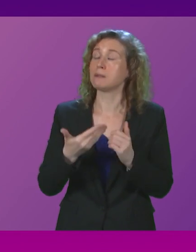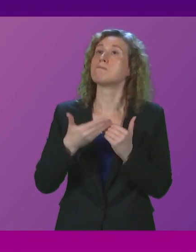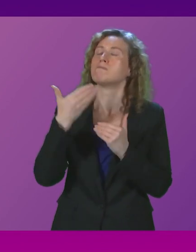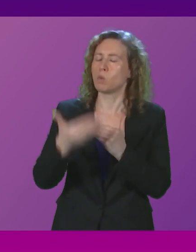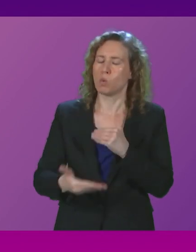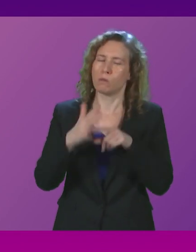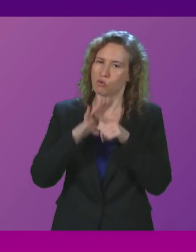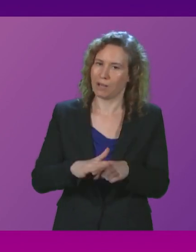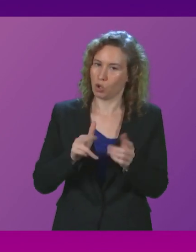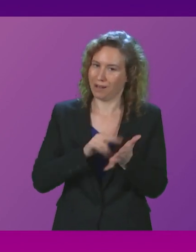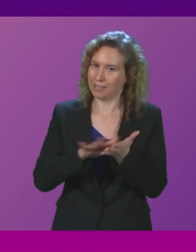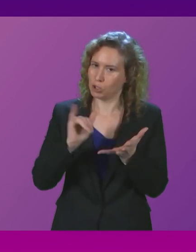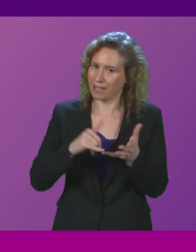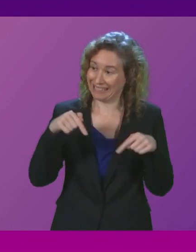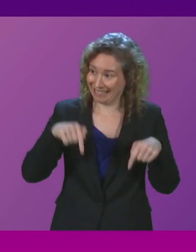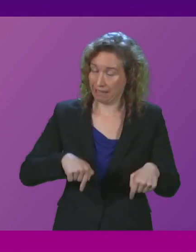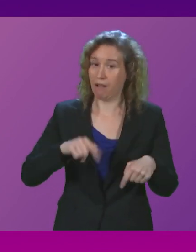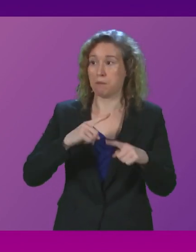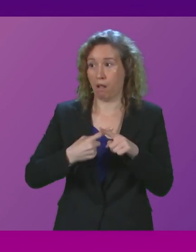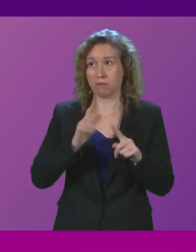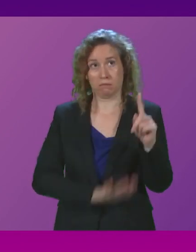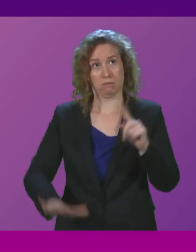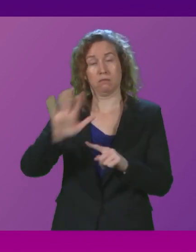health service here and in other parts of the country continues.